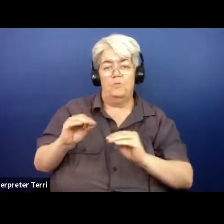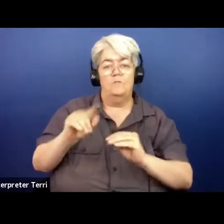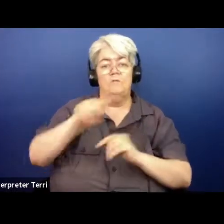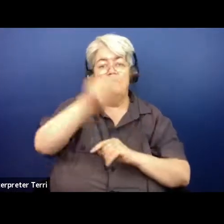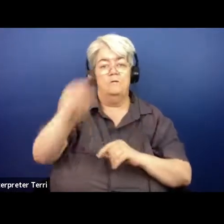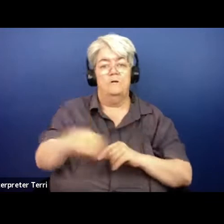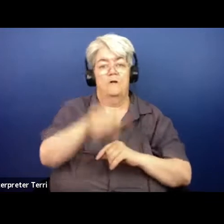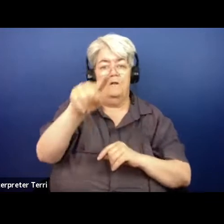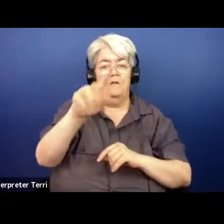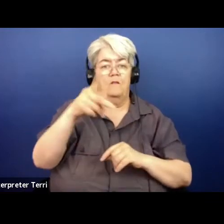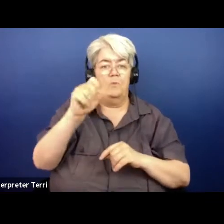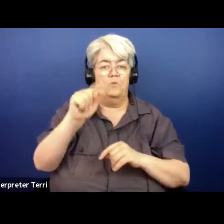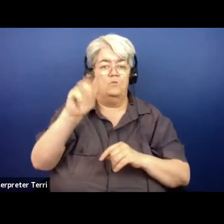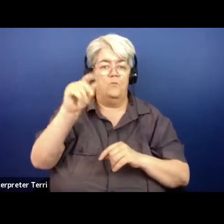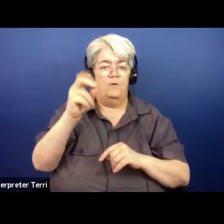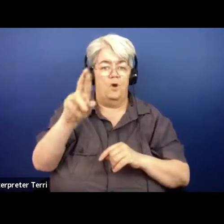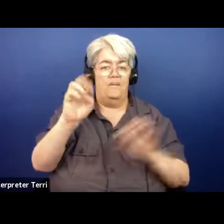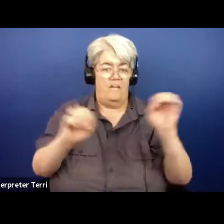screen. There it is. If you take a few minutes